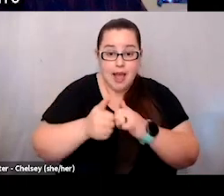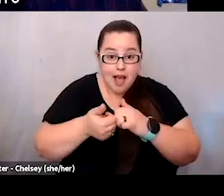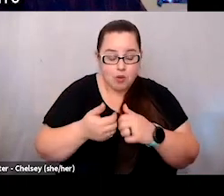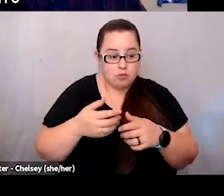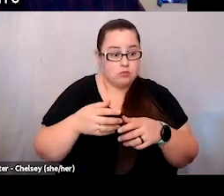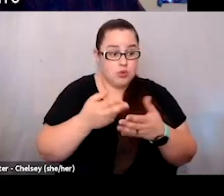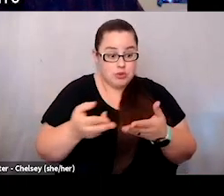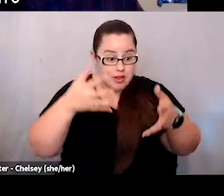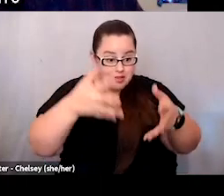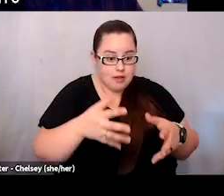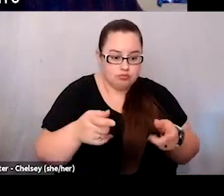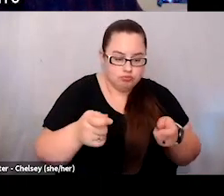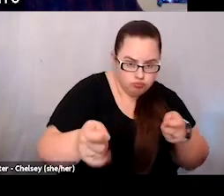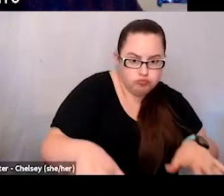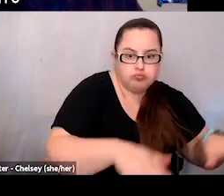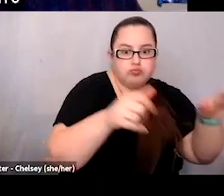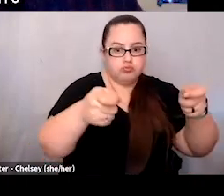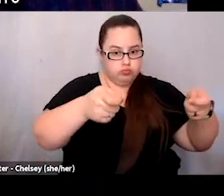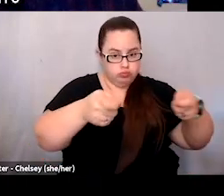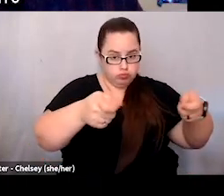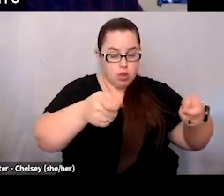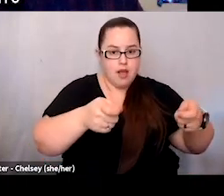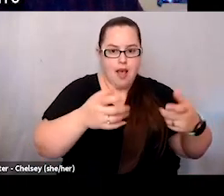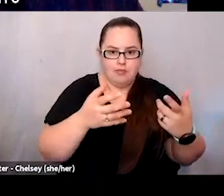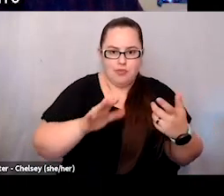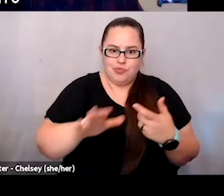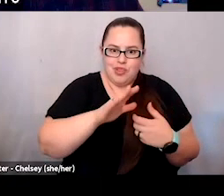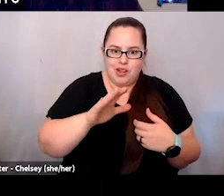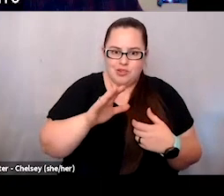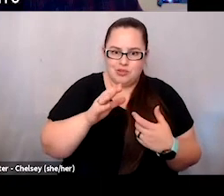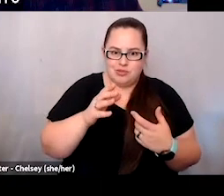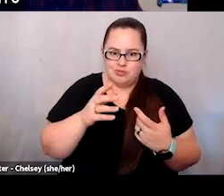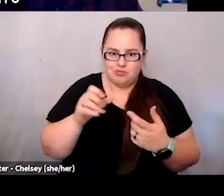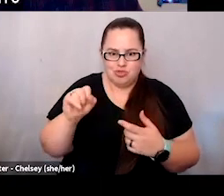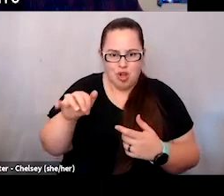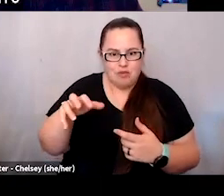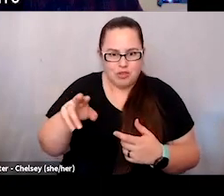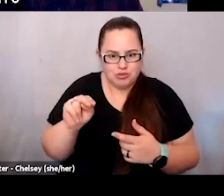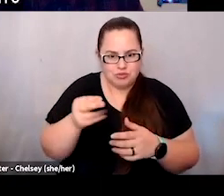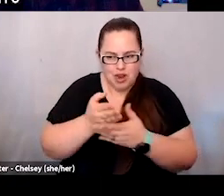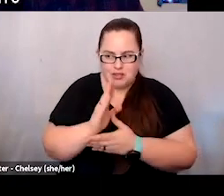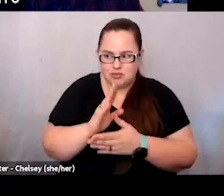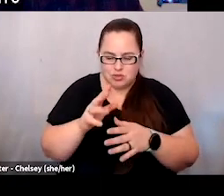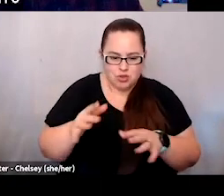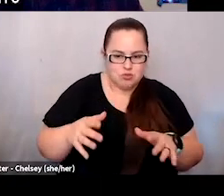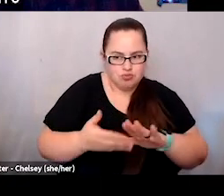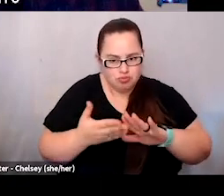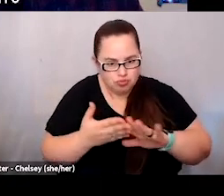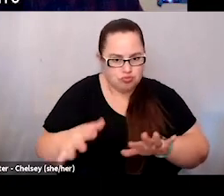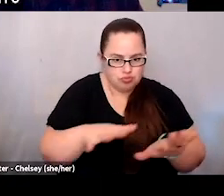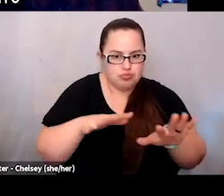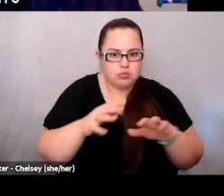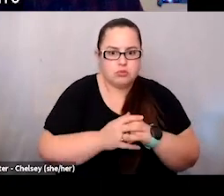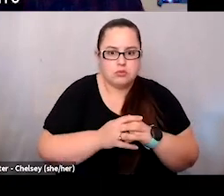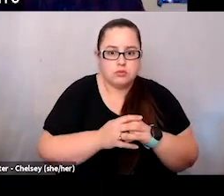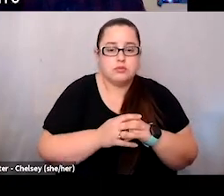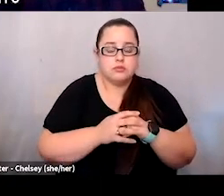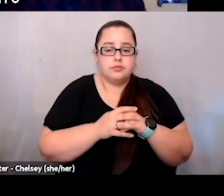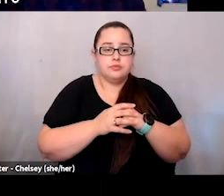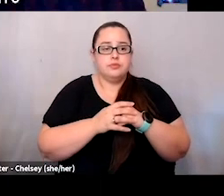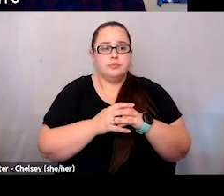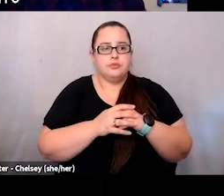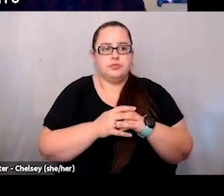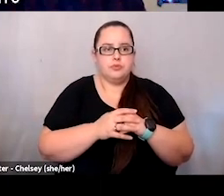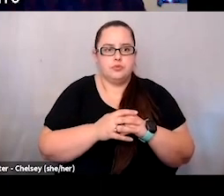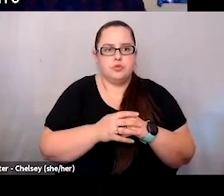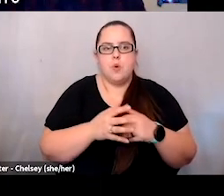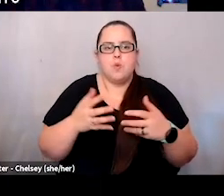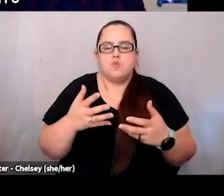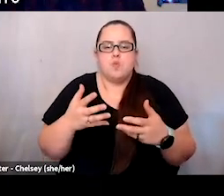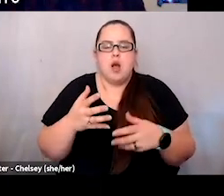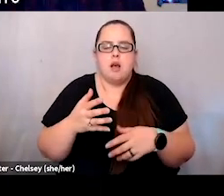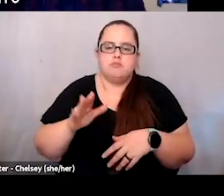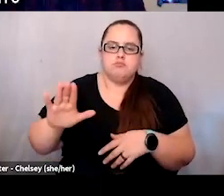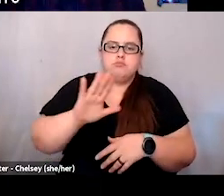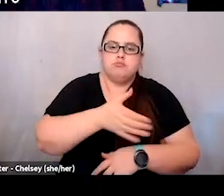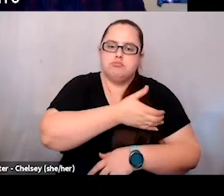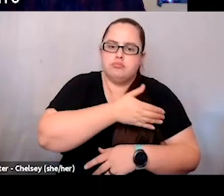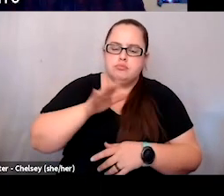taking control of what resources are left through exercising their sovereign rights. So